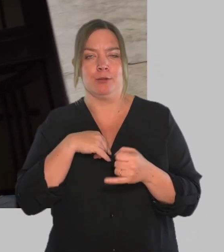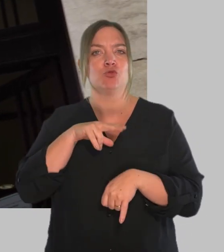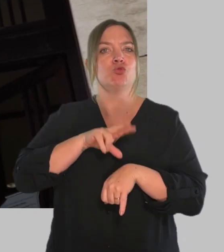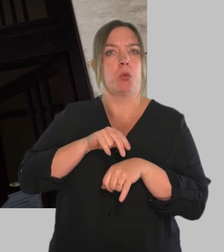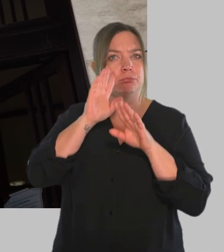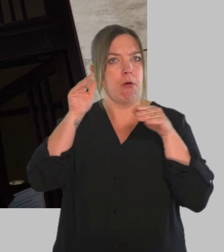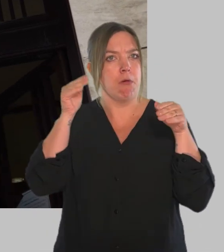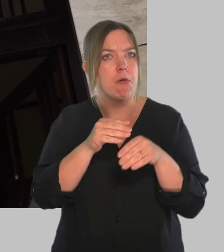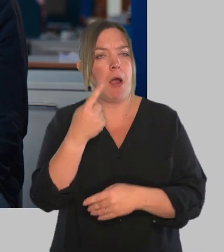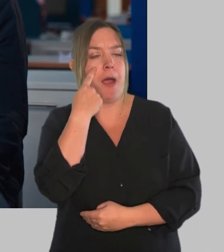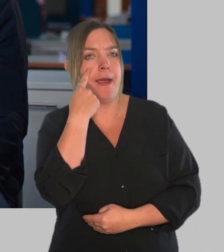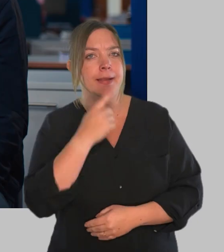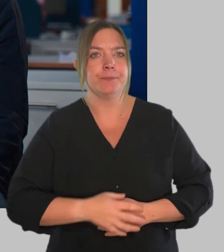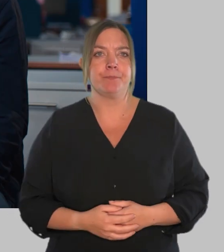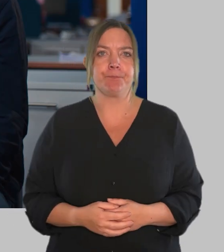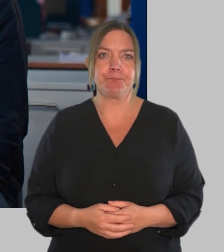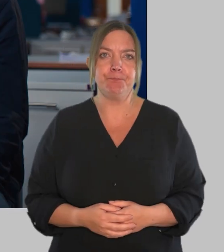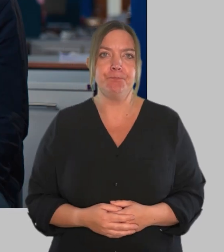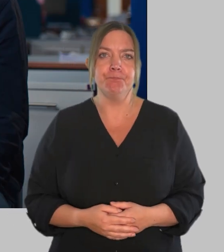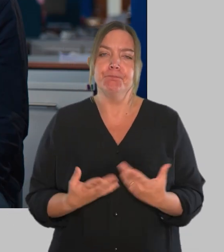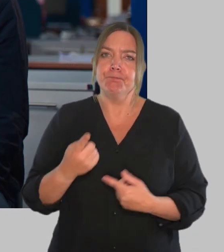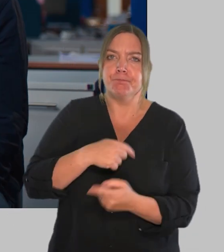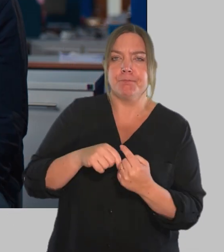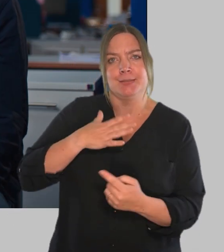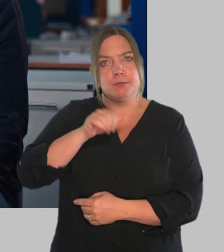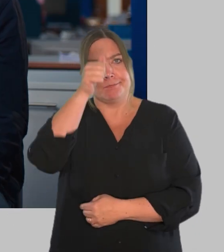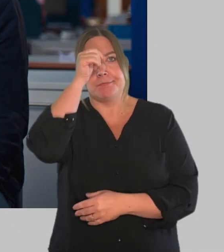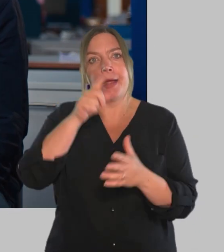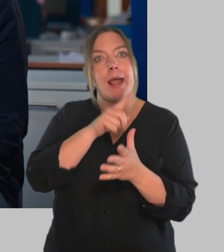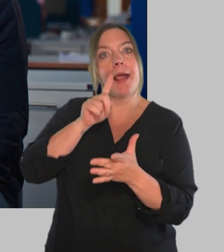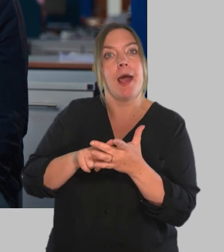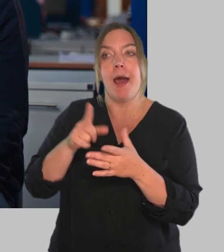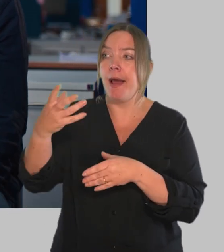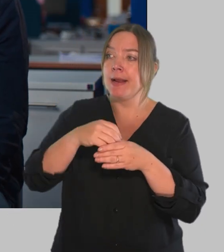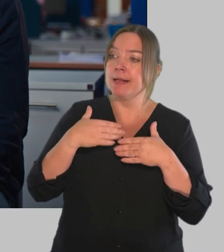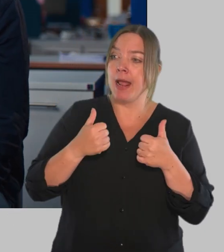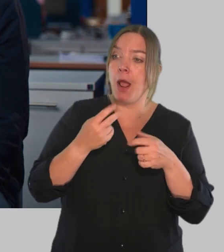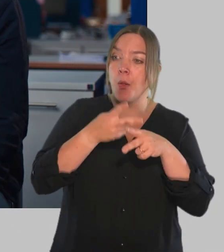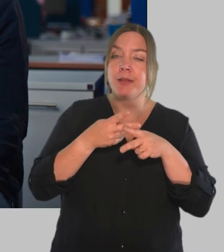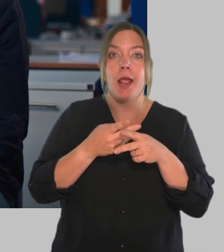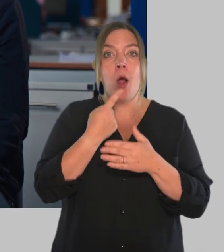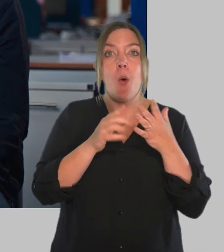I think one of the things to be aware of about AI in health care is this is not just a research future-looking issue.